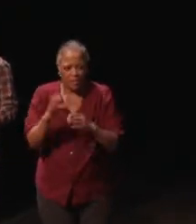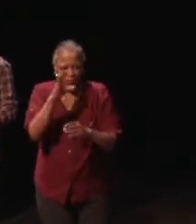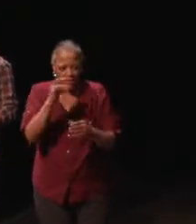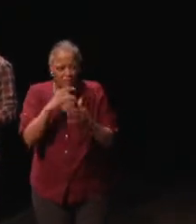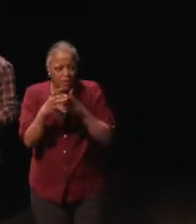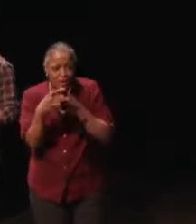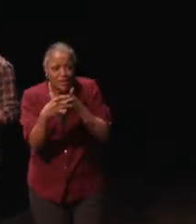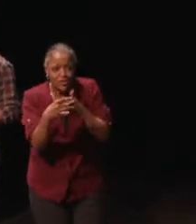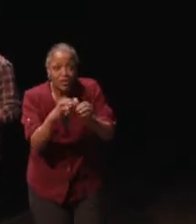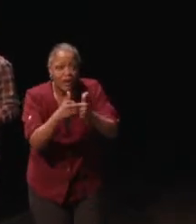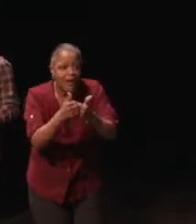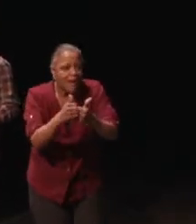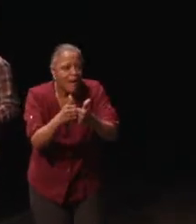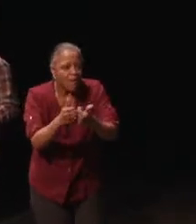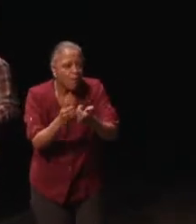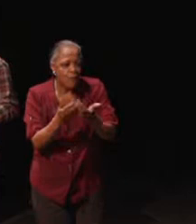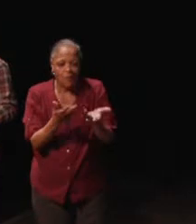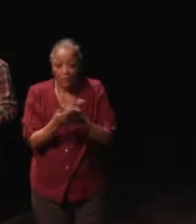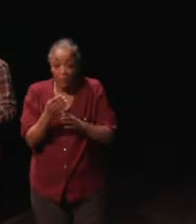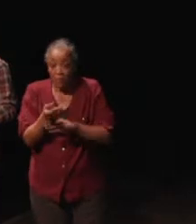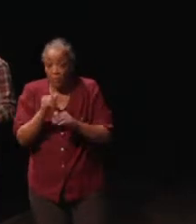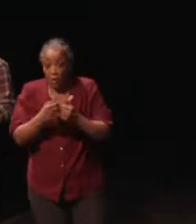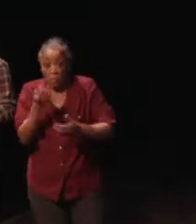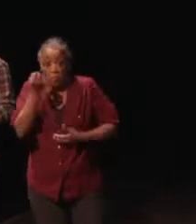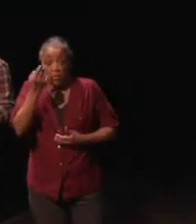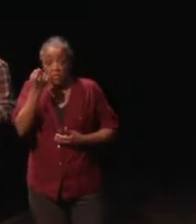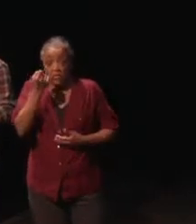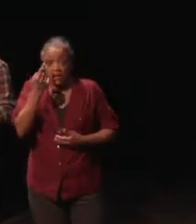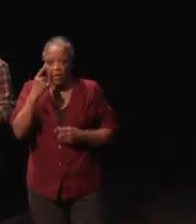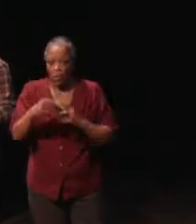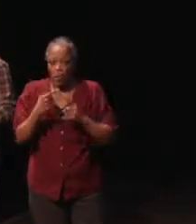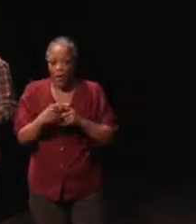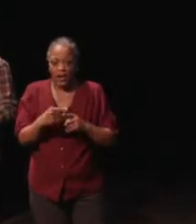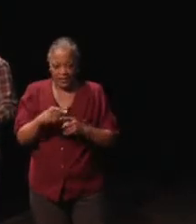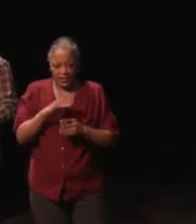and for leadership or at least understanding when it's their problem,